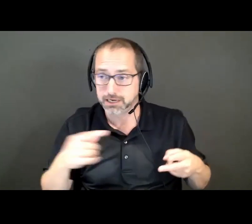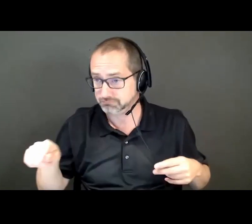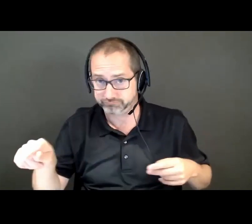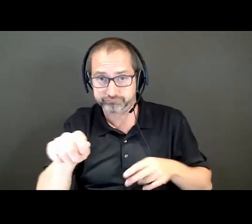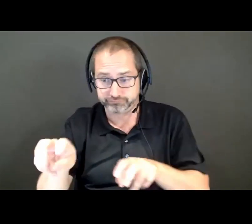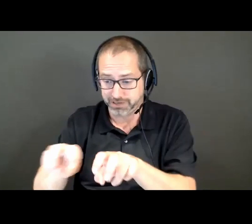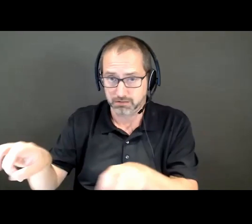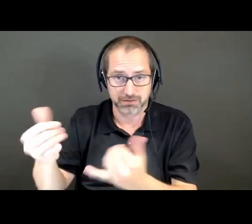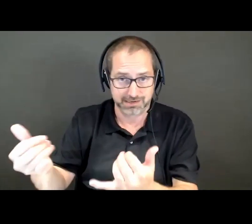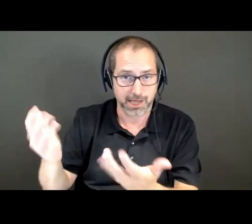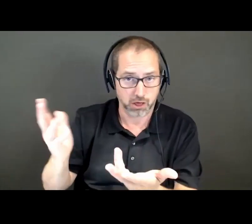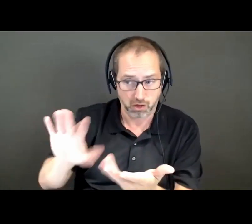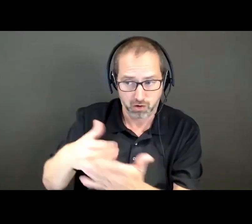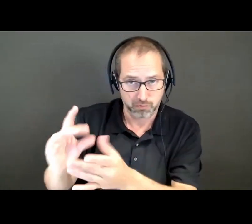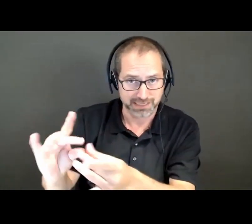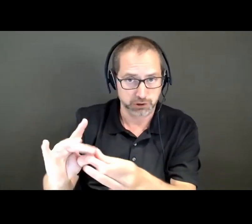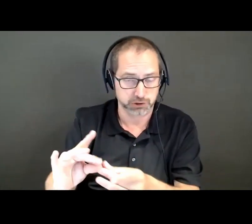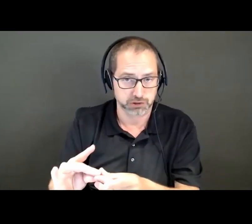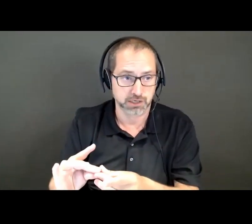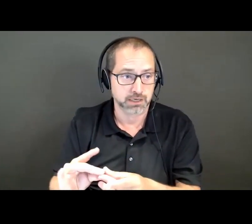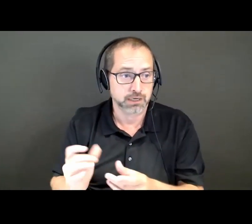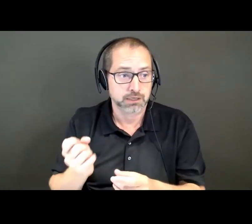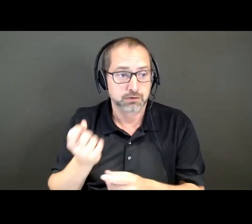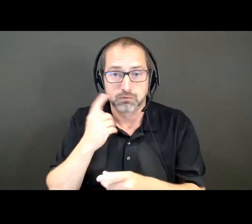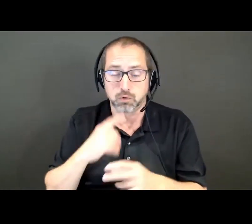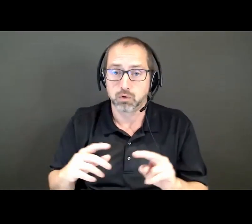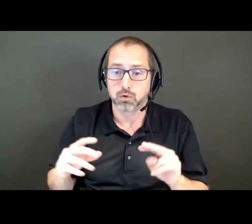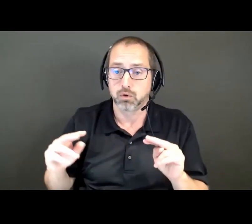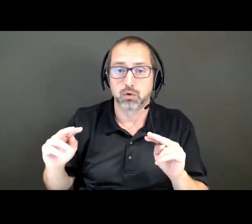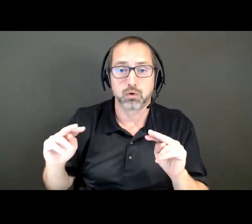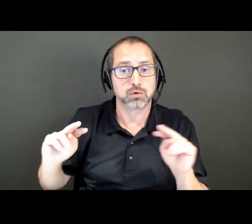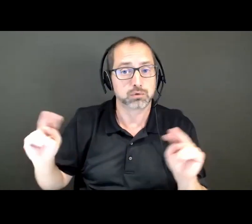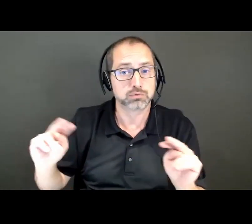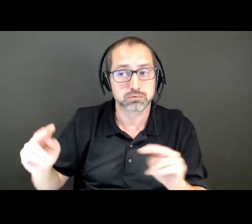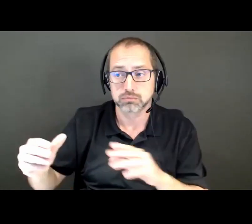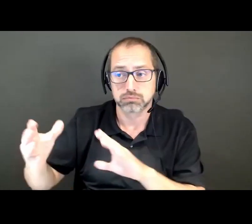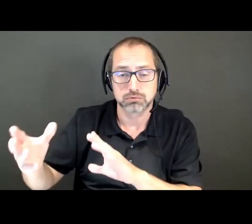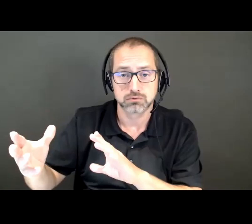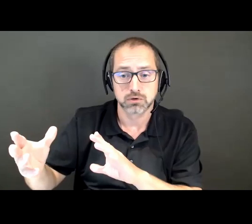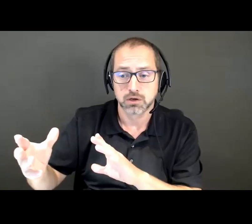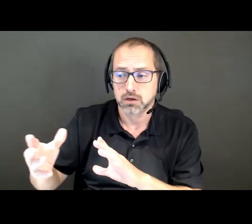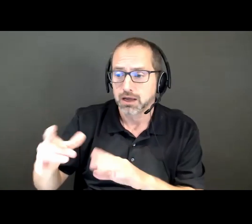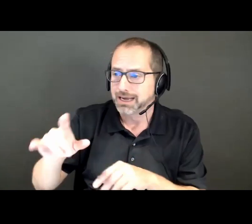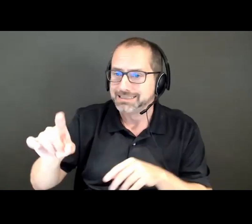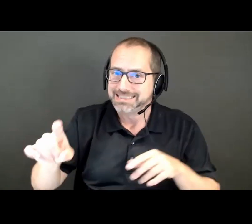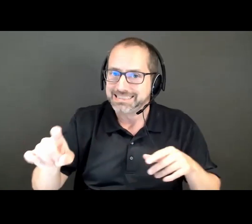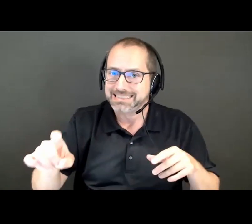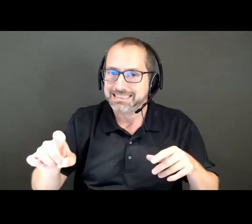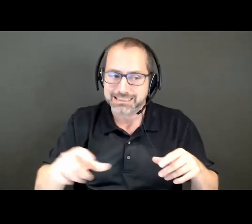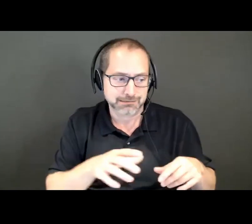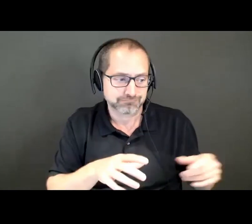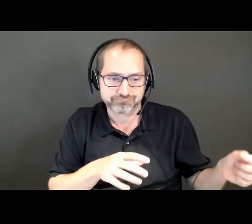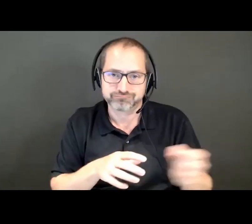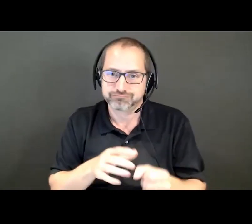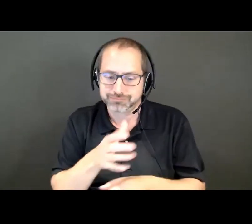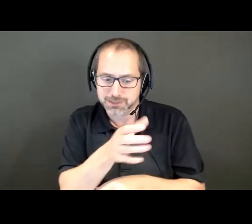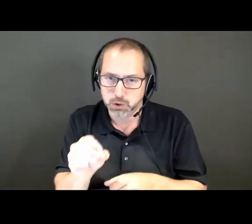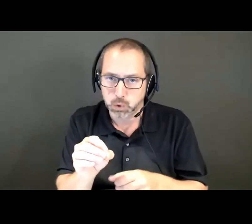So in actuality, I shouldn’t be able to do my work without co-authoring or co-researching without